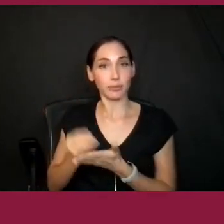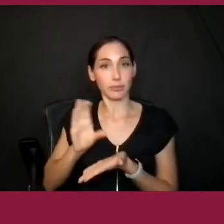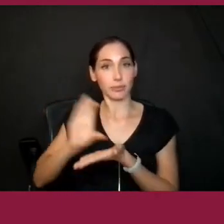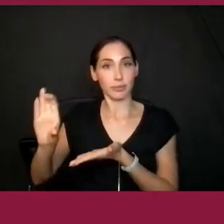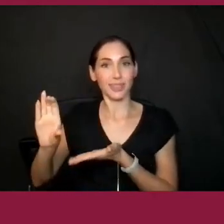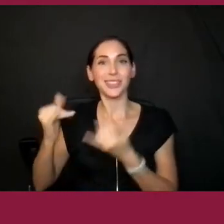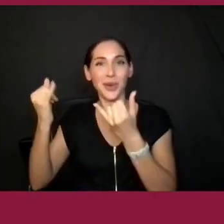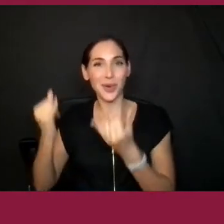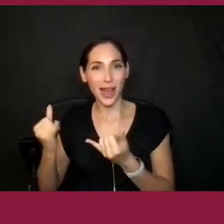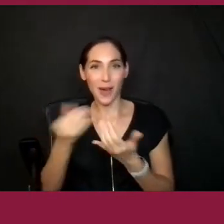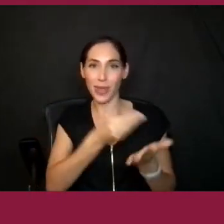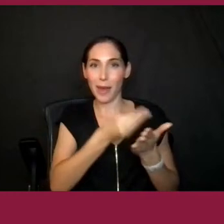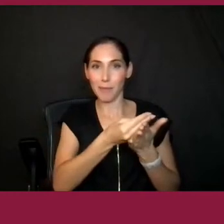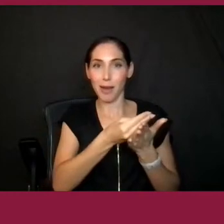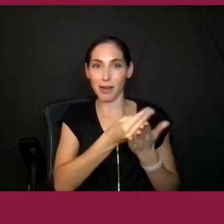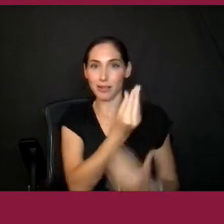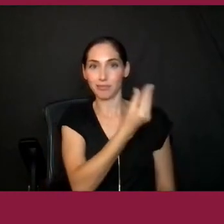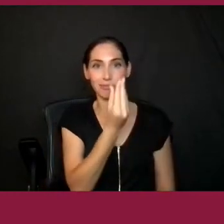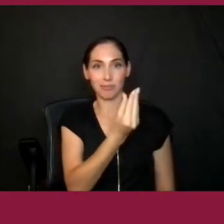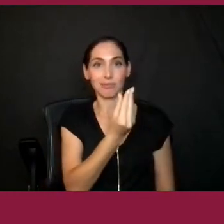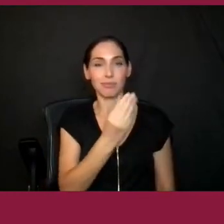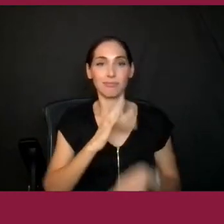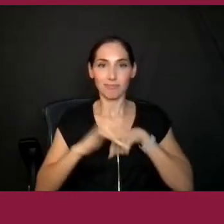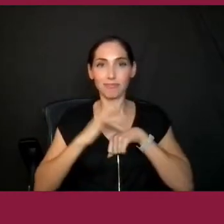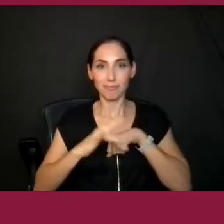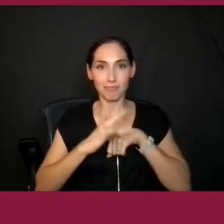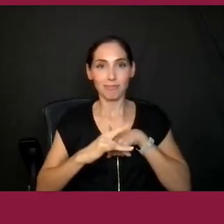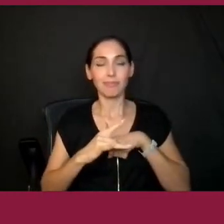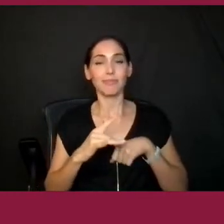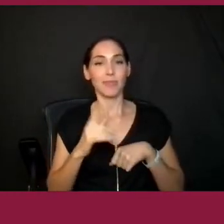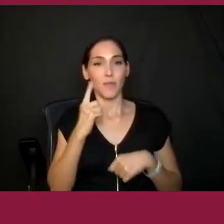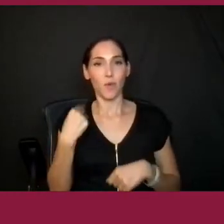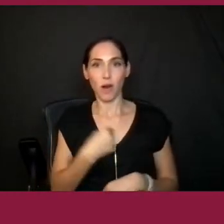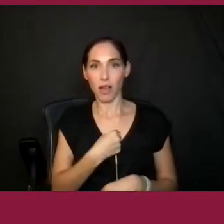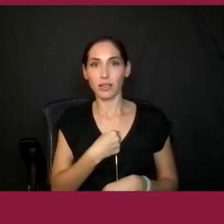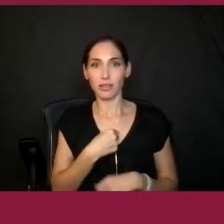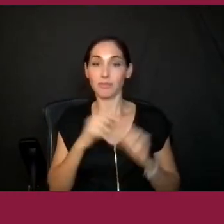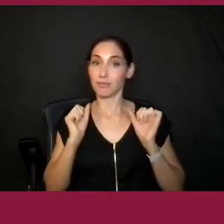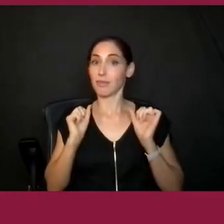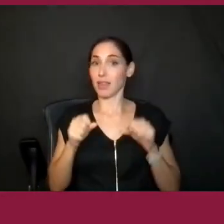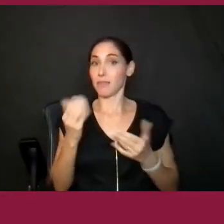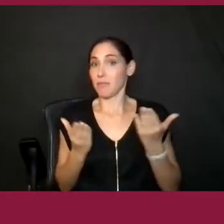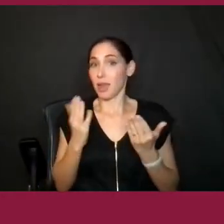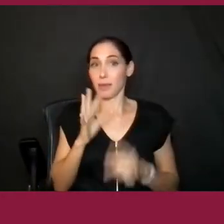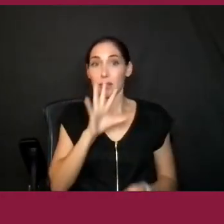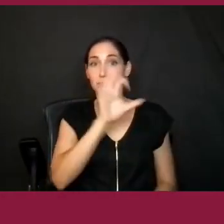up some potential money that might be there. So something, um, that could be on the table for you to